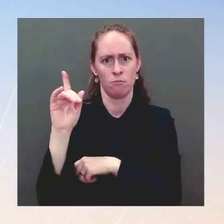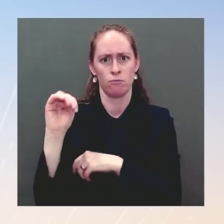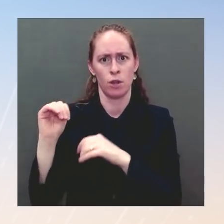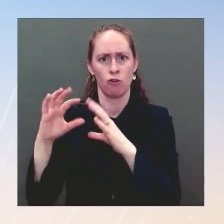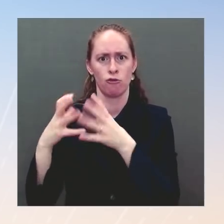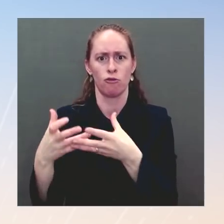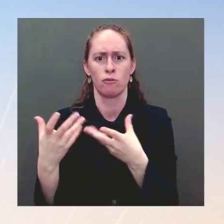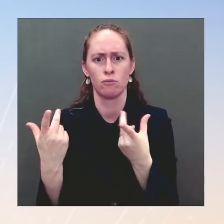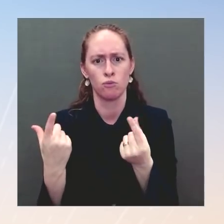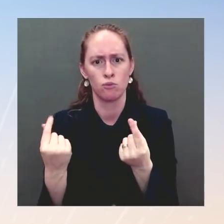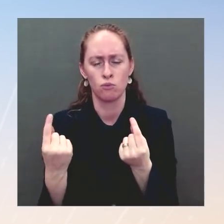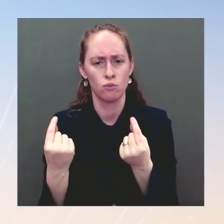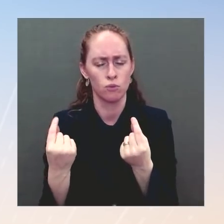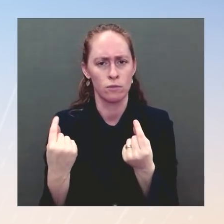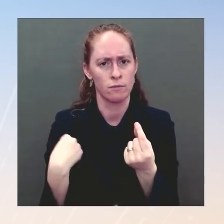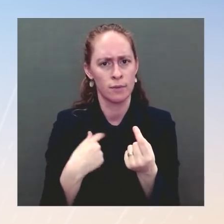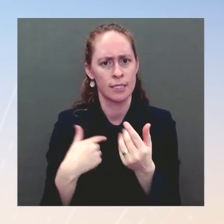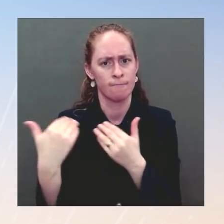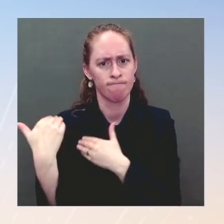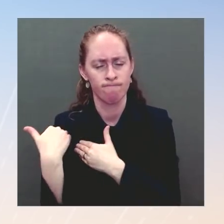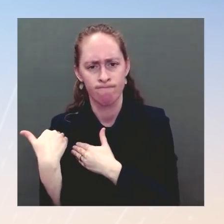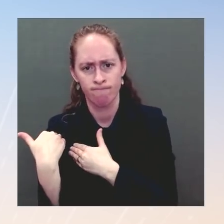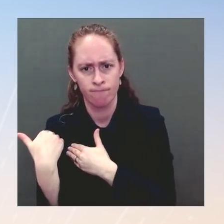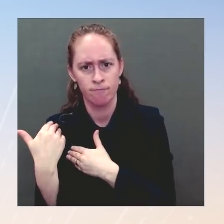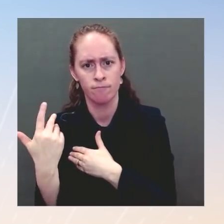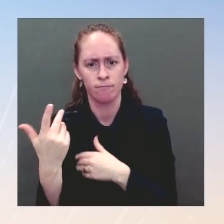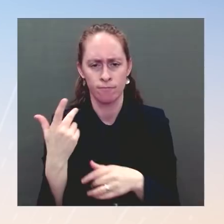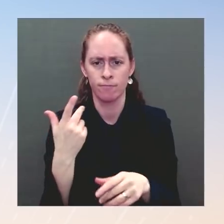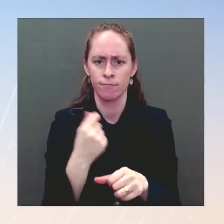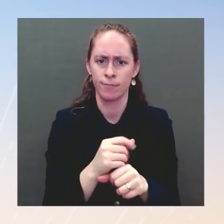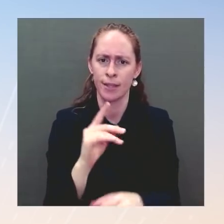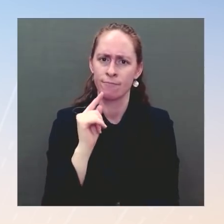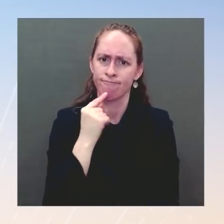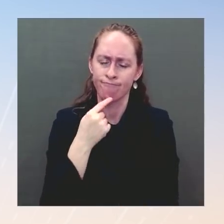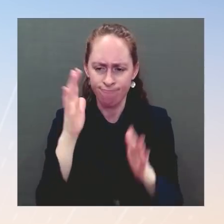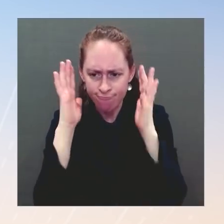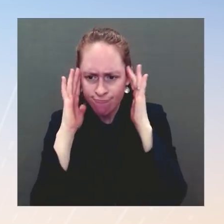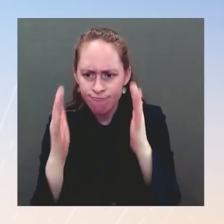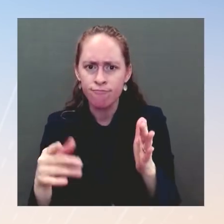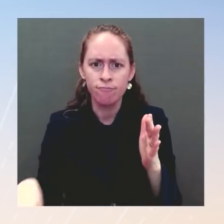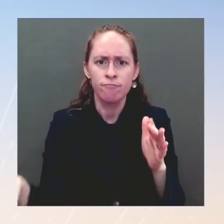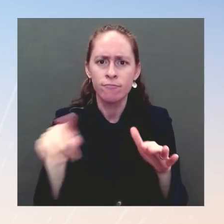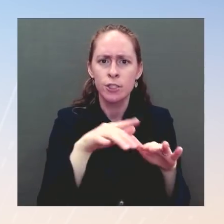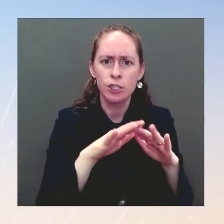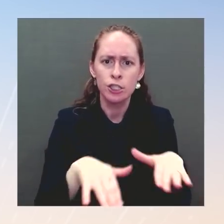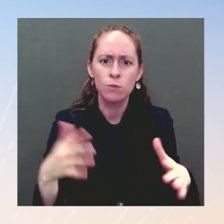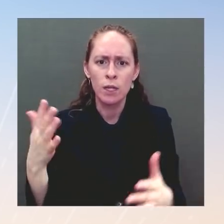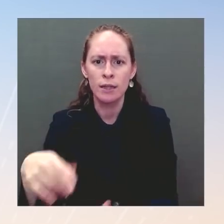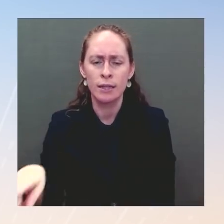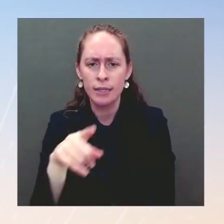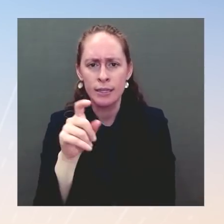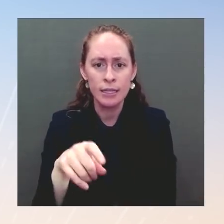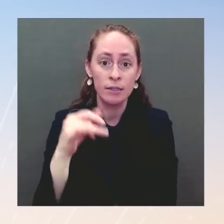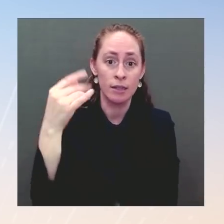We're talking about minor kids here. So HHS is currently examining all legal options available at its disposal